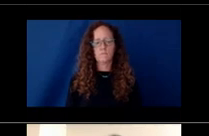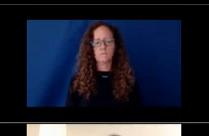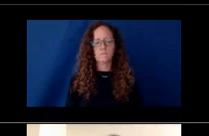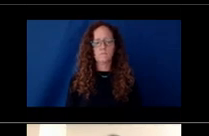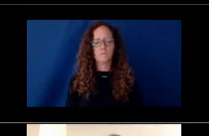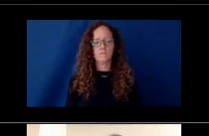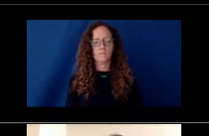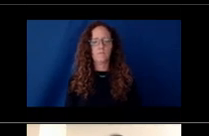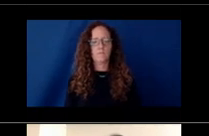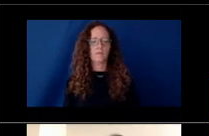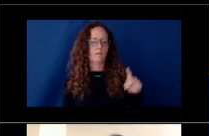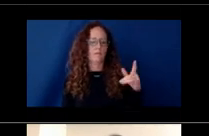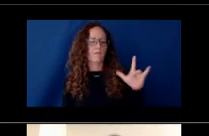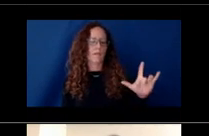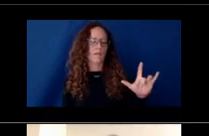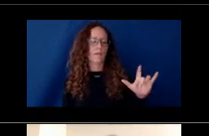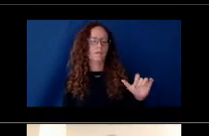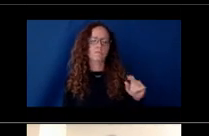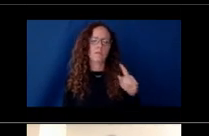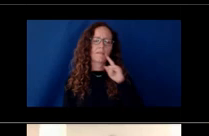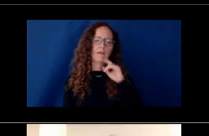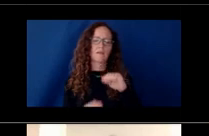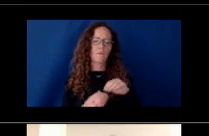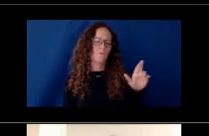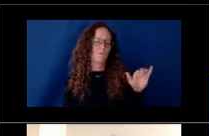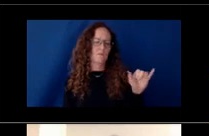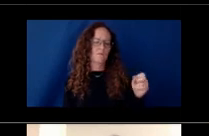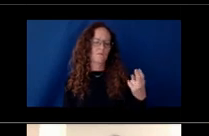Okay, and this one I think is more for Rish and there's a question here,